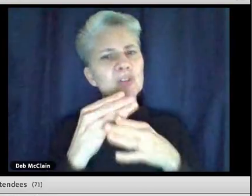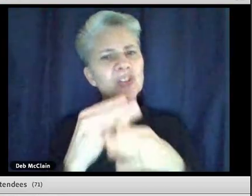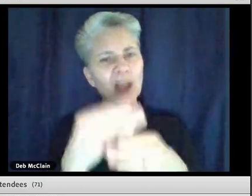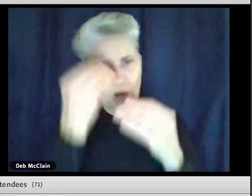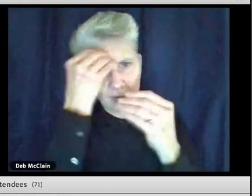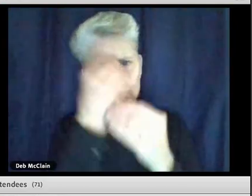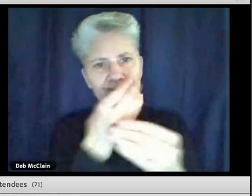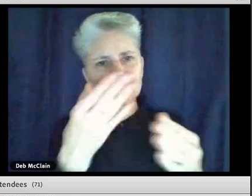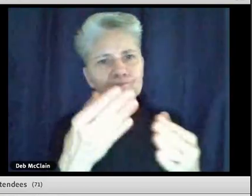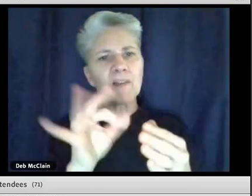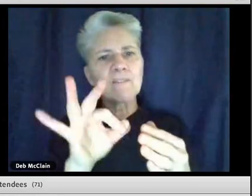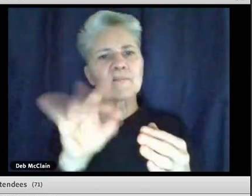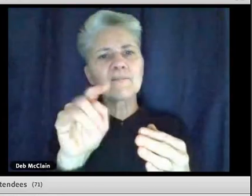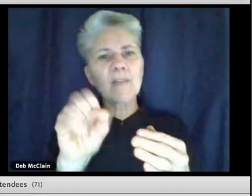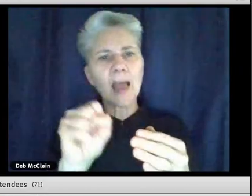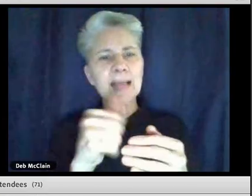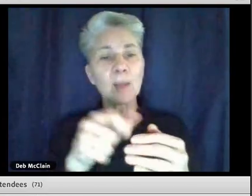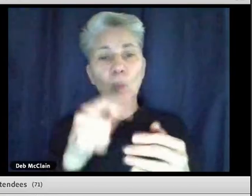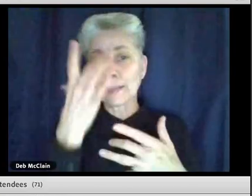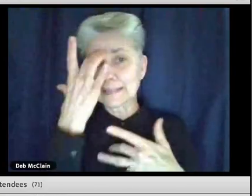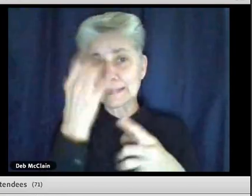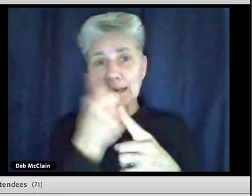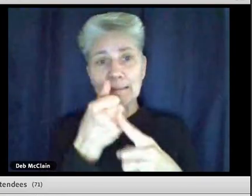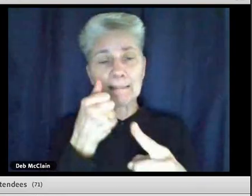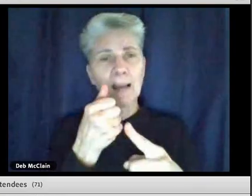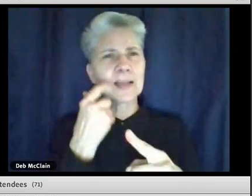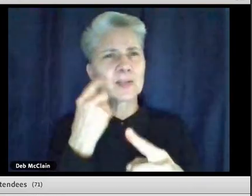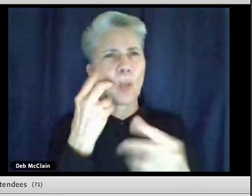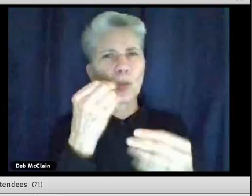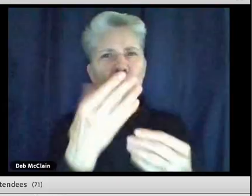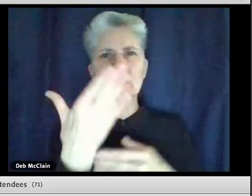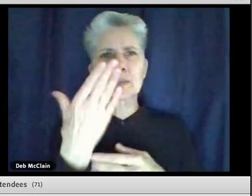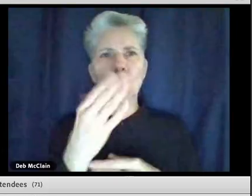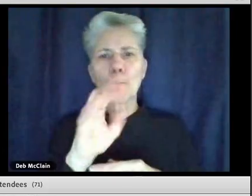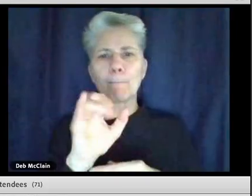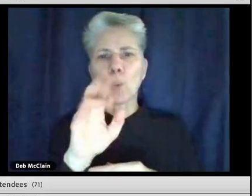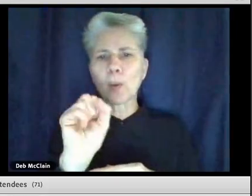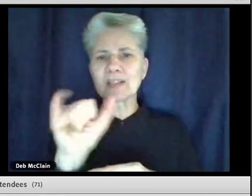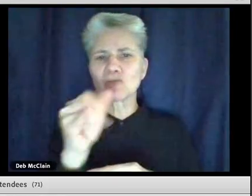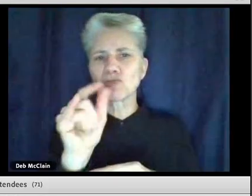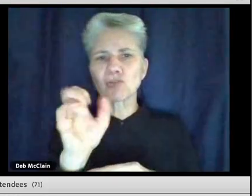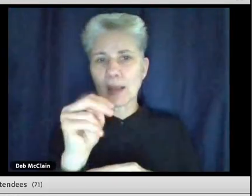know the facts but also share the facts. Anybody can get sick. I think I just saw on the news this morning.